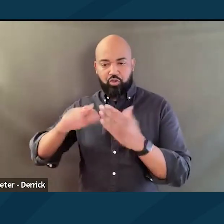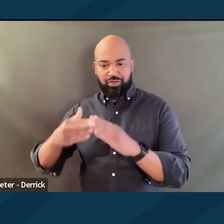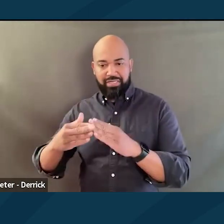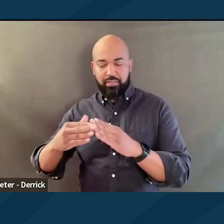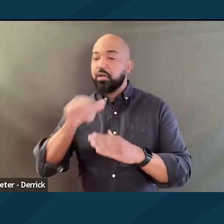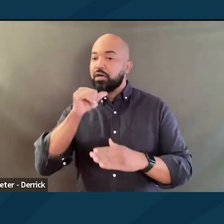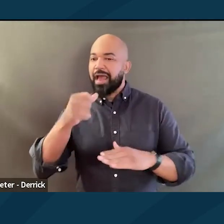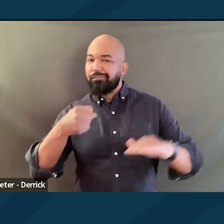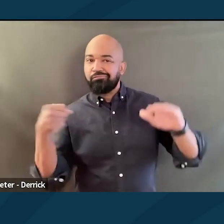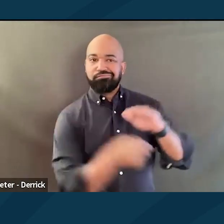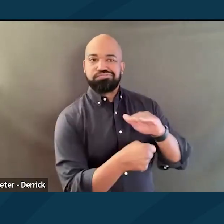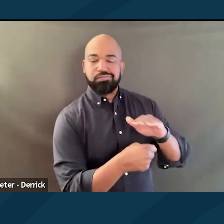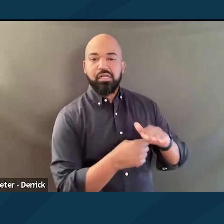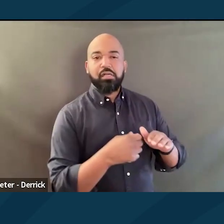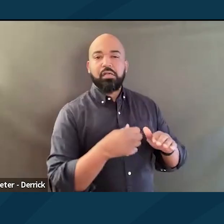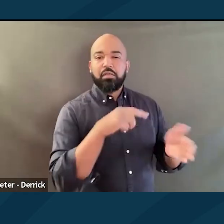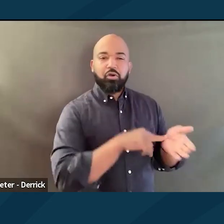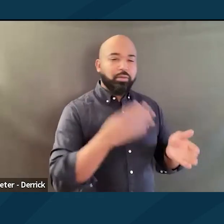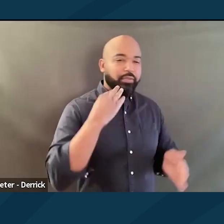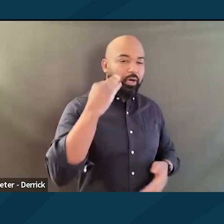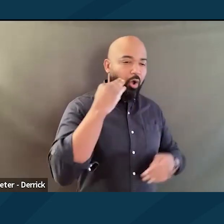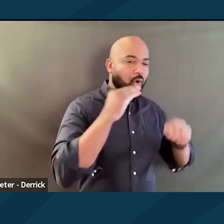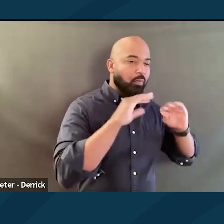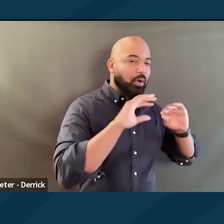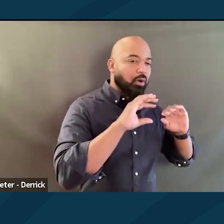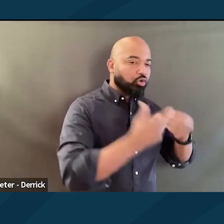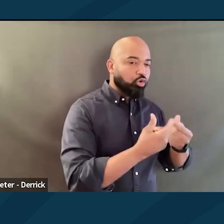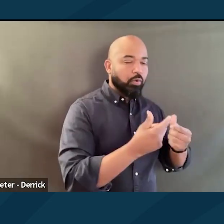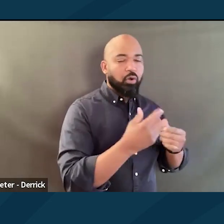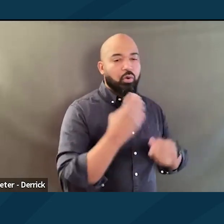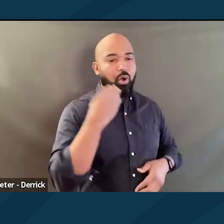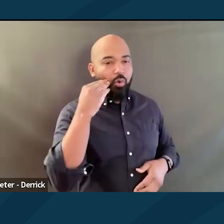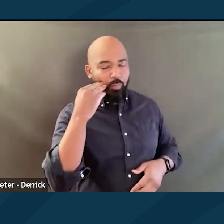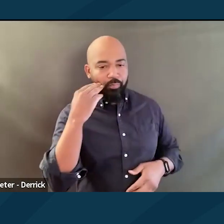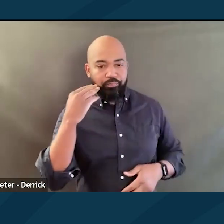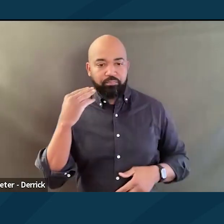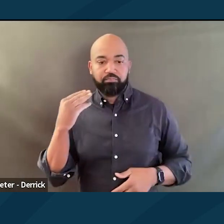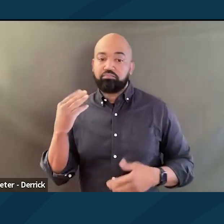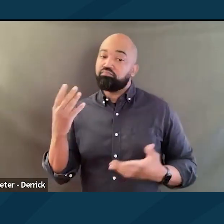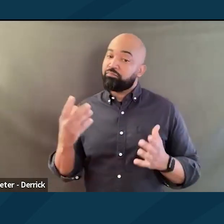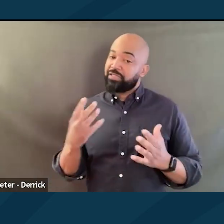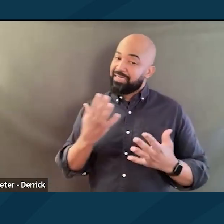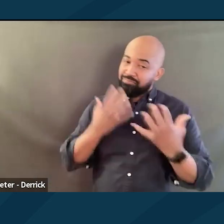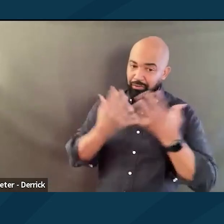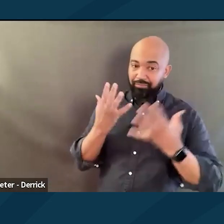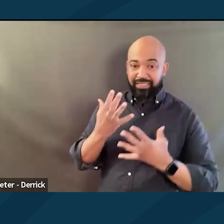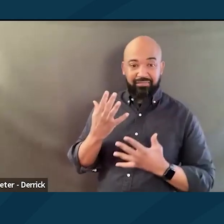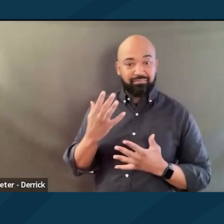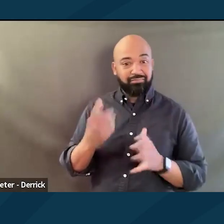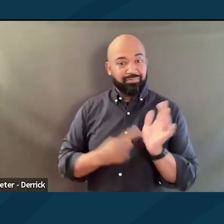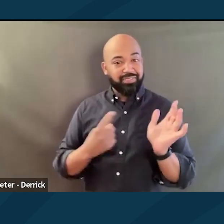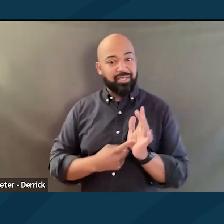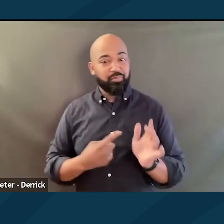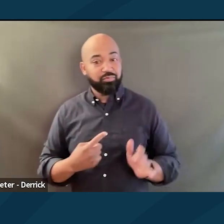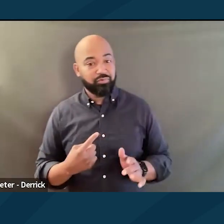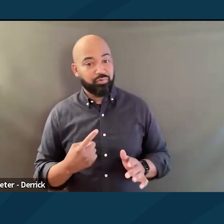It is embarrassment for me sometimes, to still live in Texas, because it's hard, it's hard for